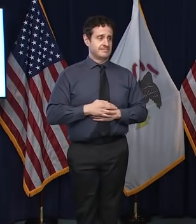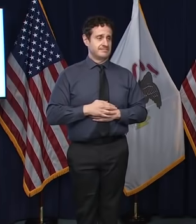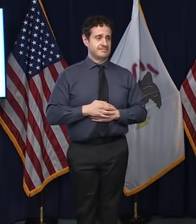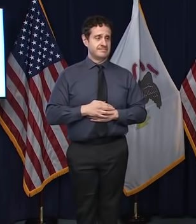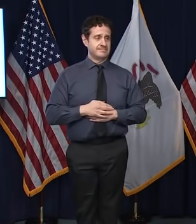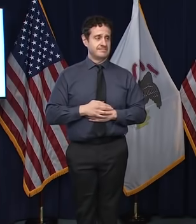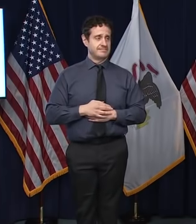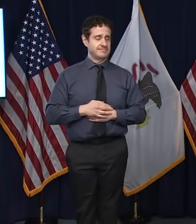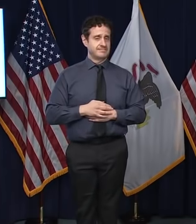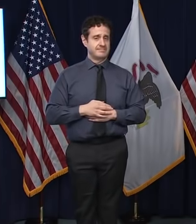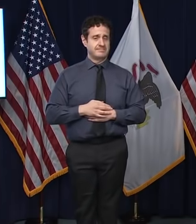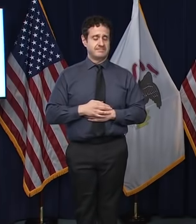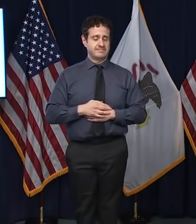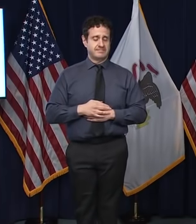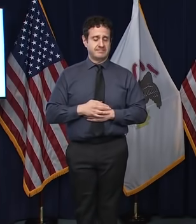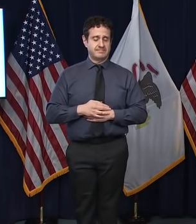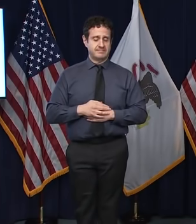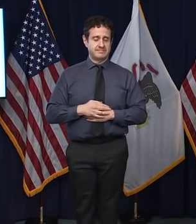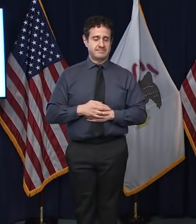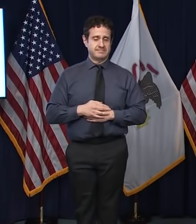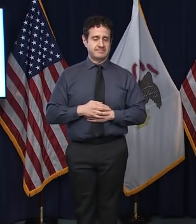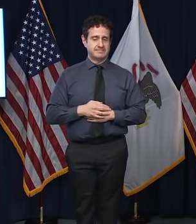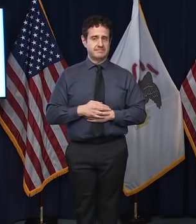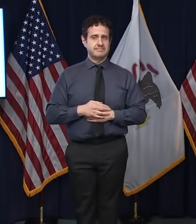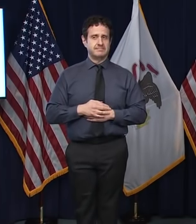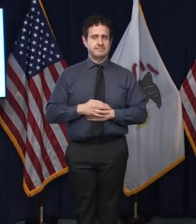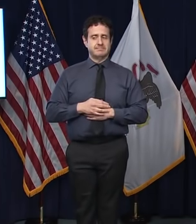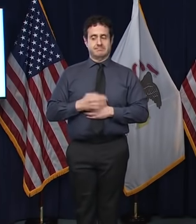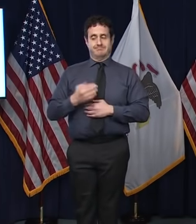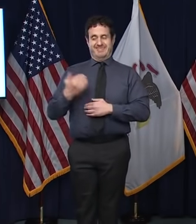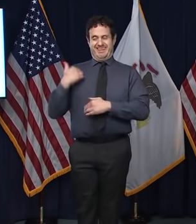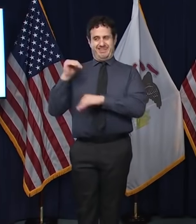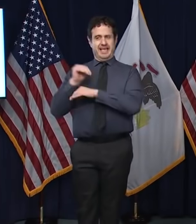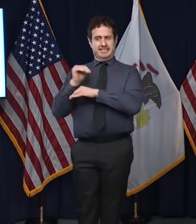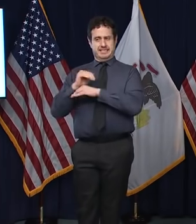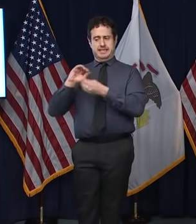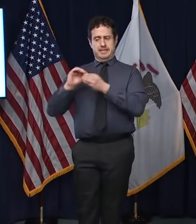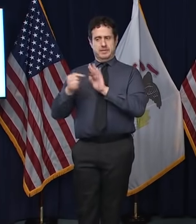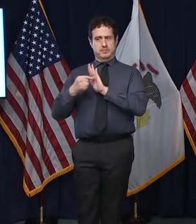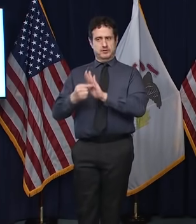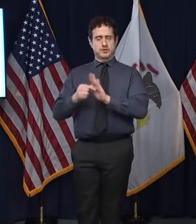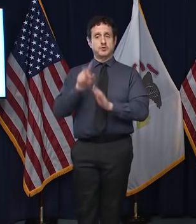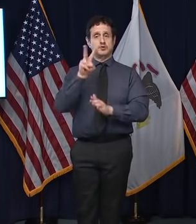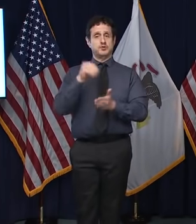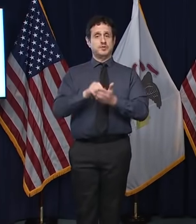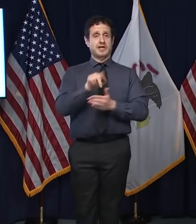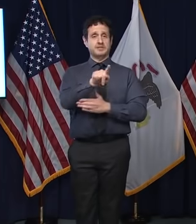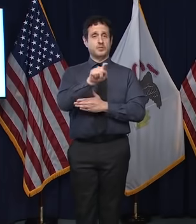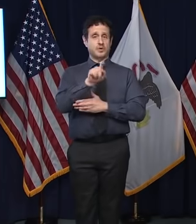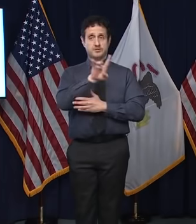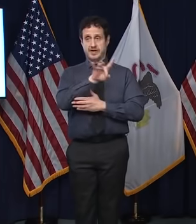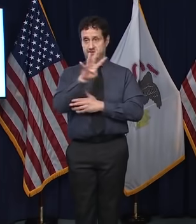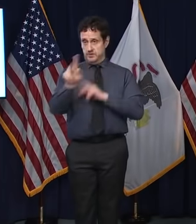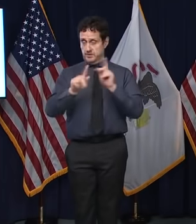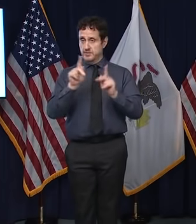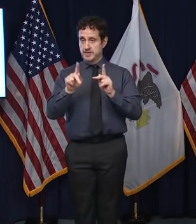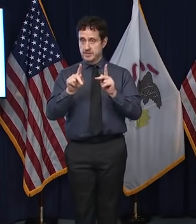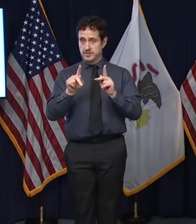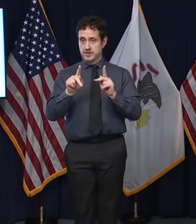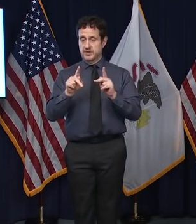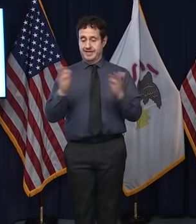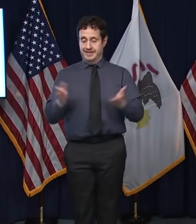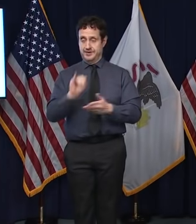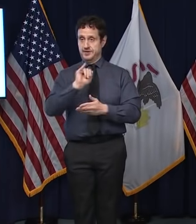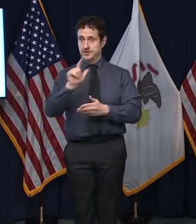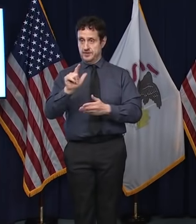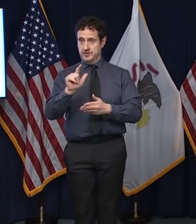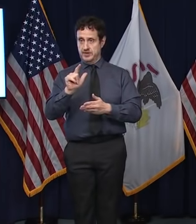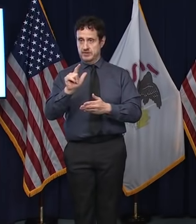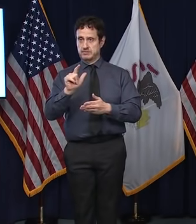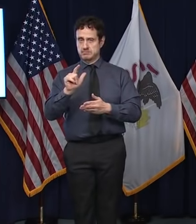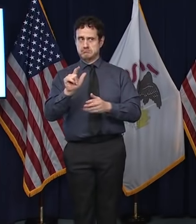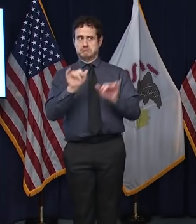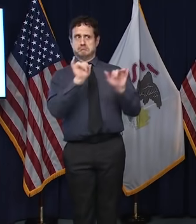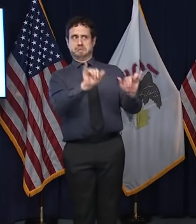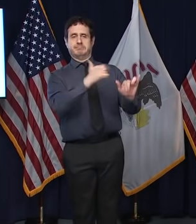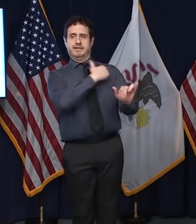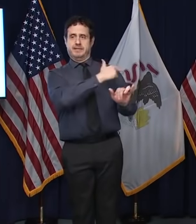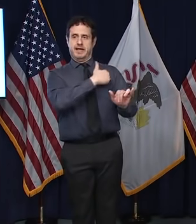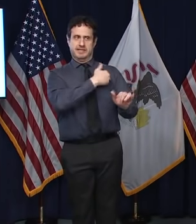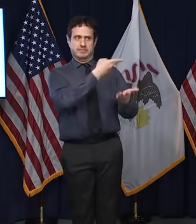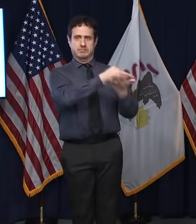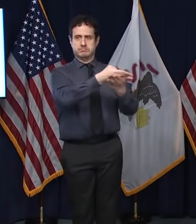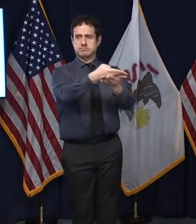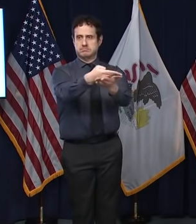morning. As of last night. Two